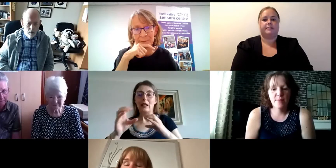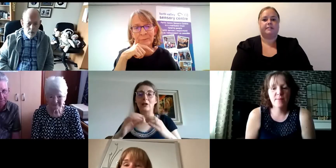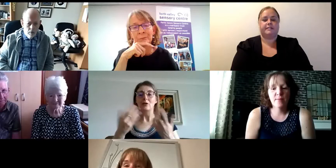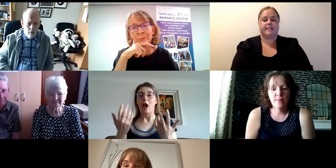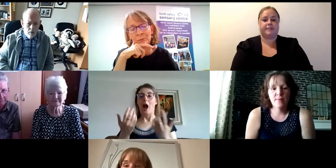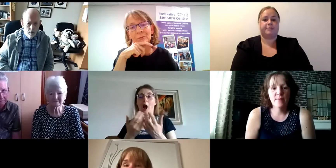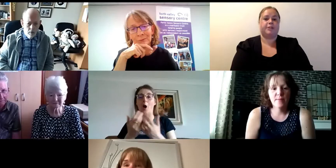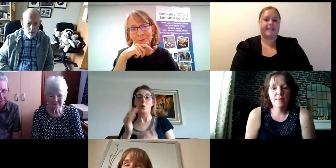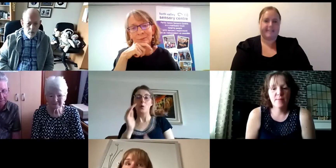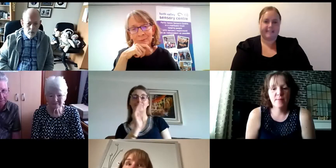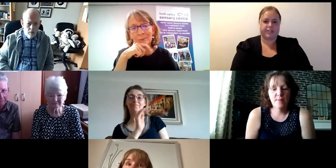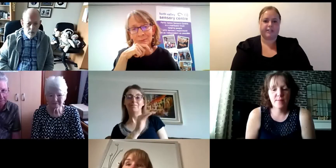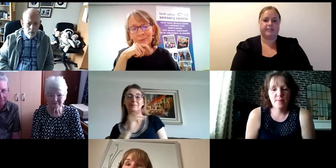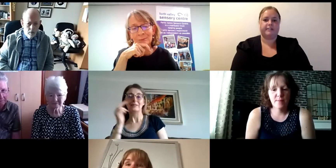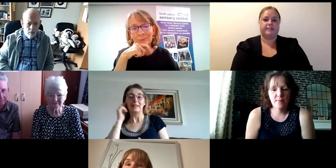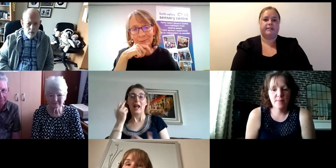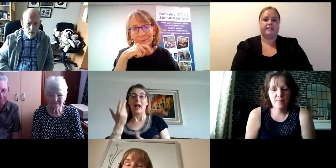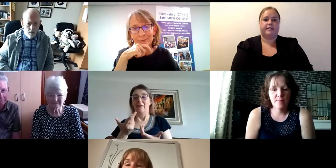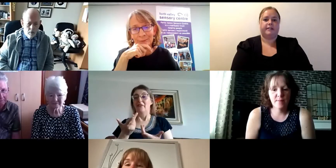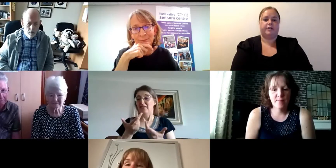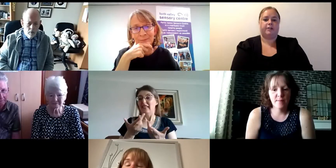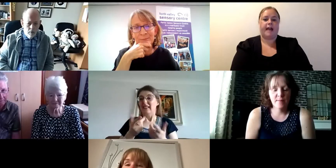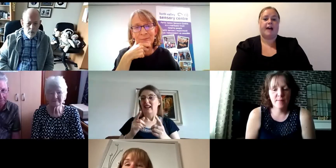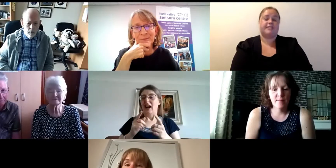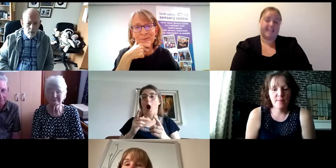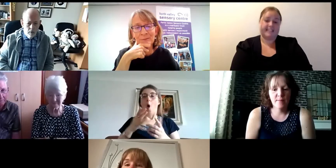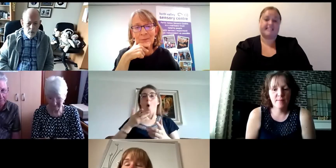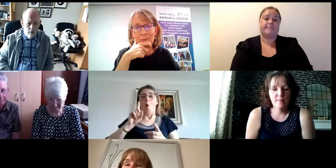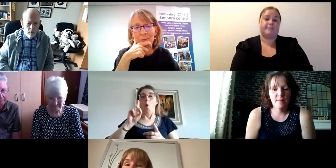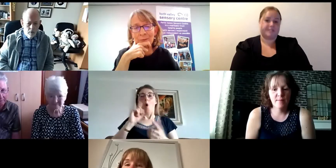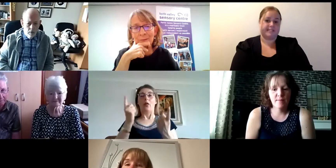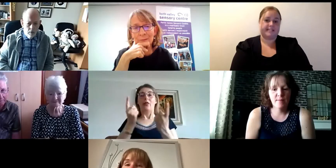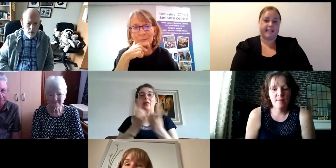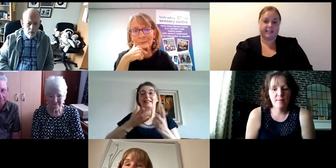How to get a deaf person's attention and what their needs are